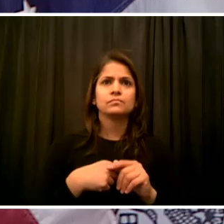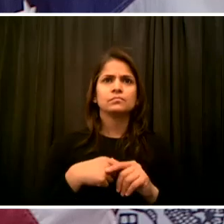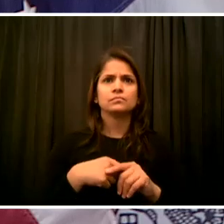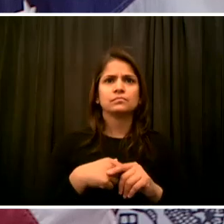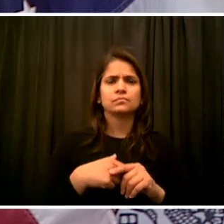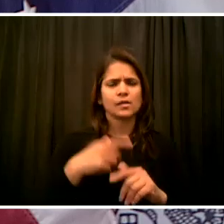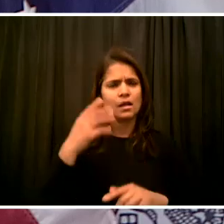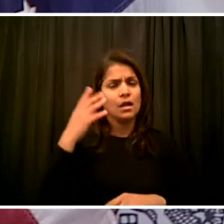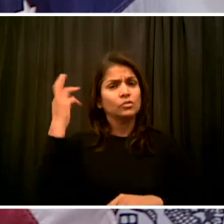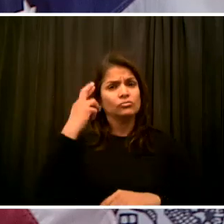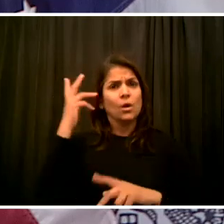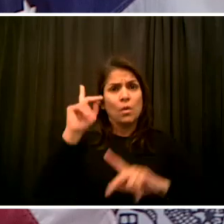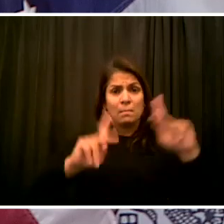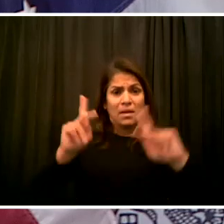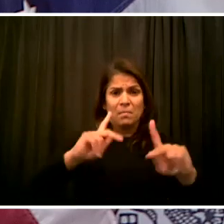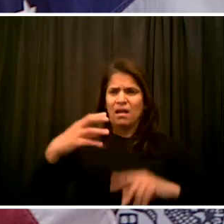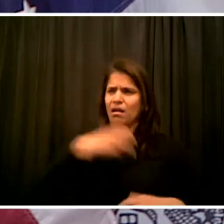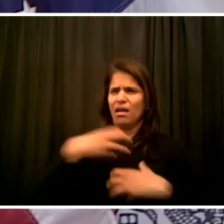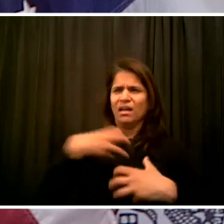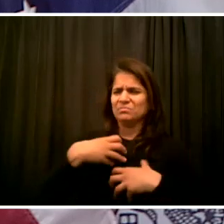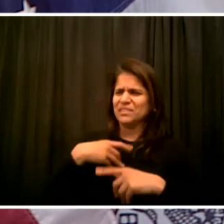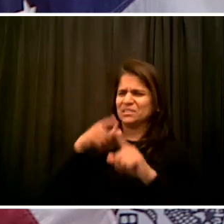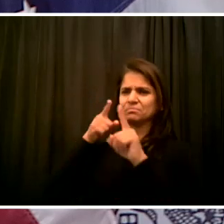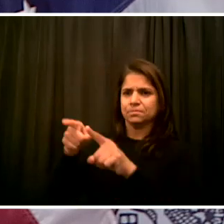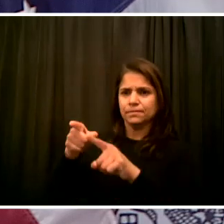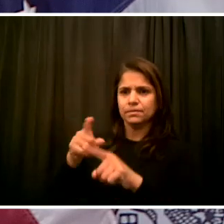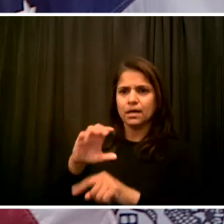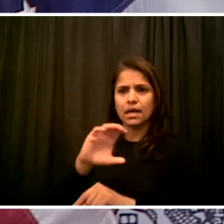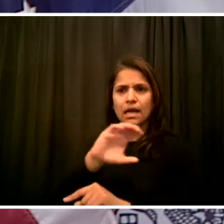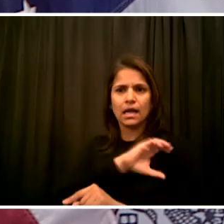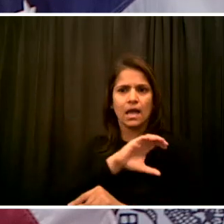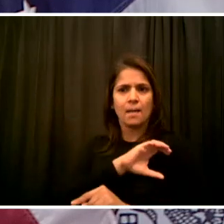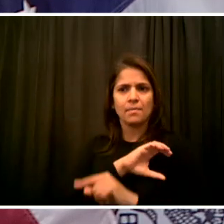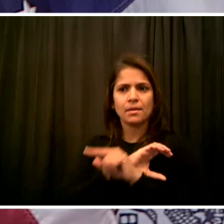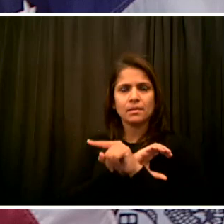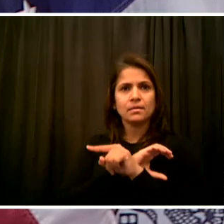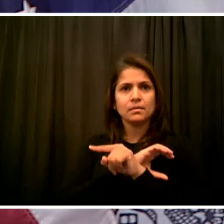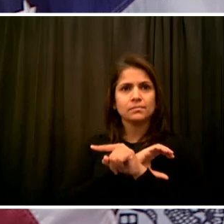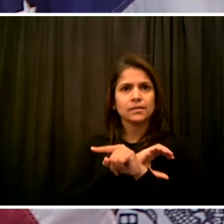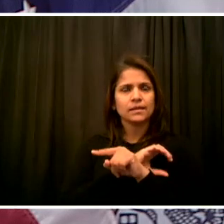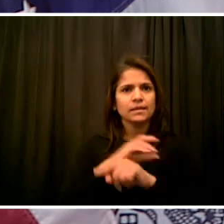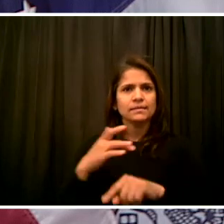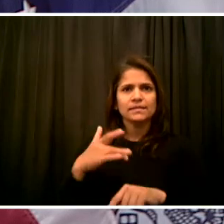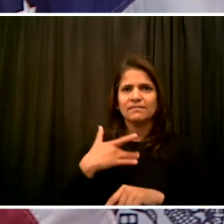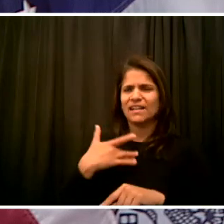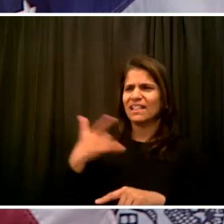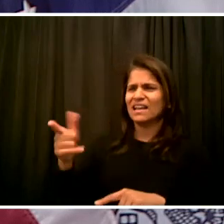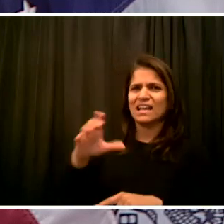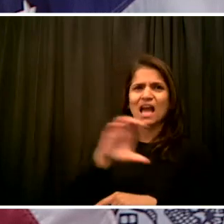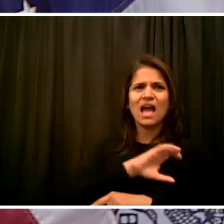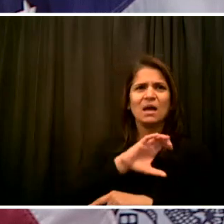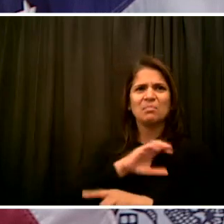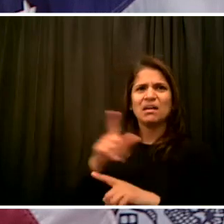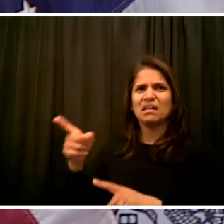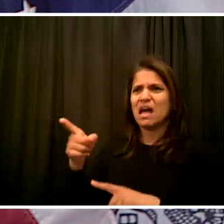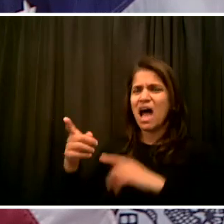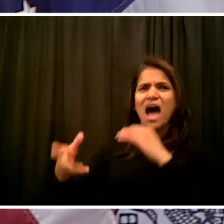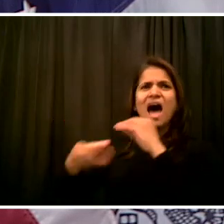POLICE FOR SOCIAL DISTANCING IS THAT IT'S A NNOSTARTER BECAUSE THE DISTRUST THAT